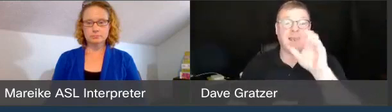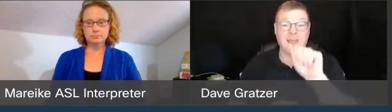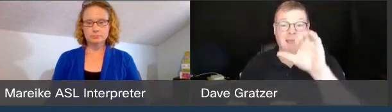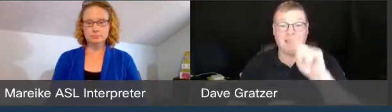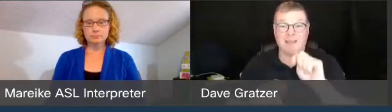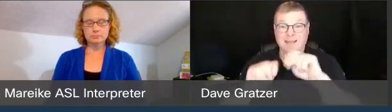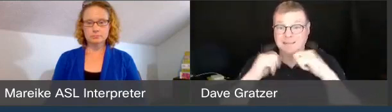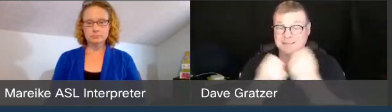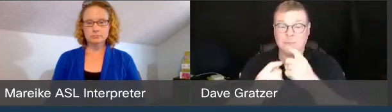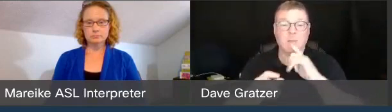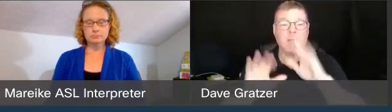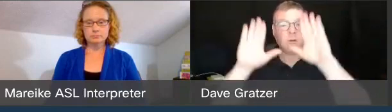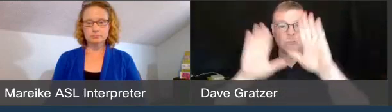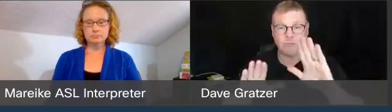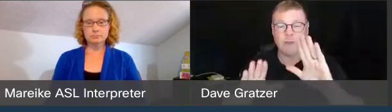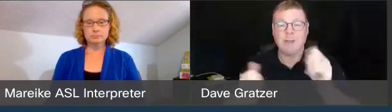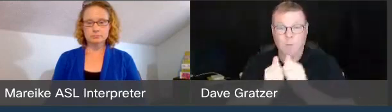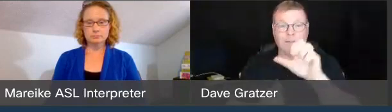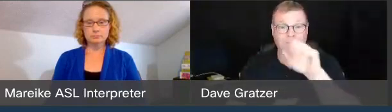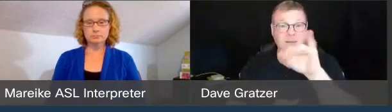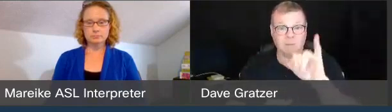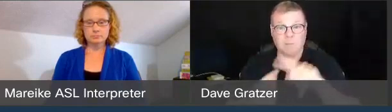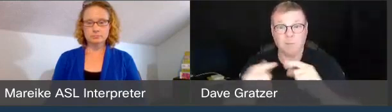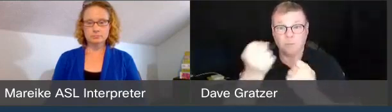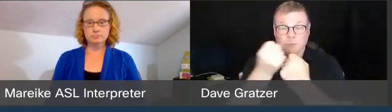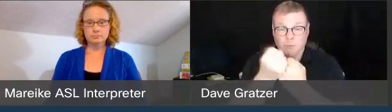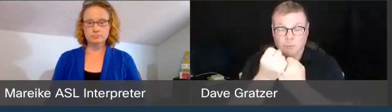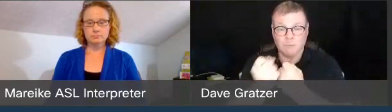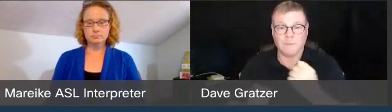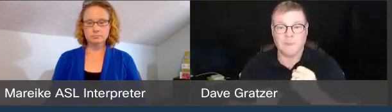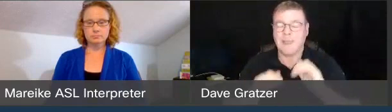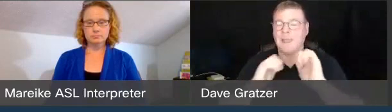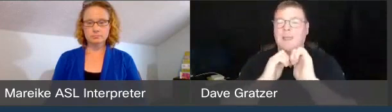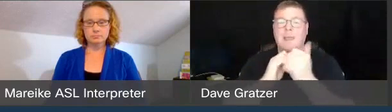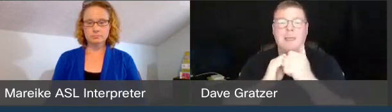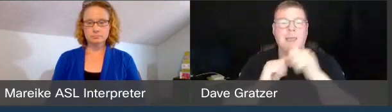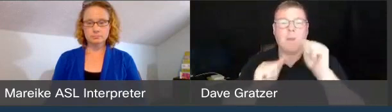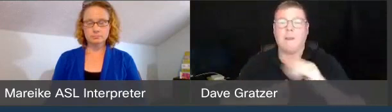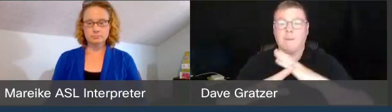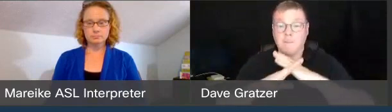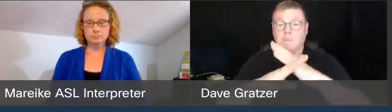individuals with severe mental illness to the supports. How can barriers introduced by justice